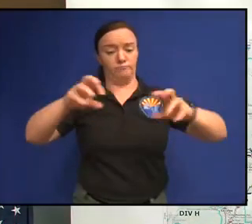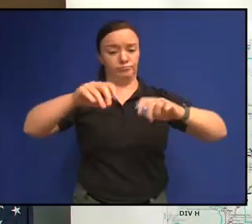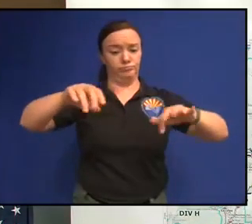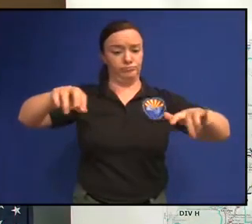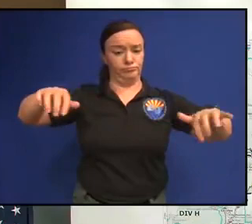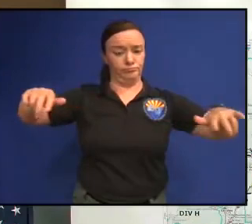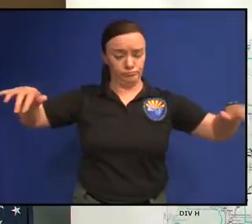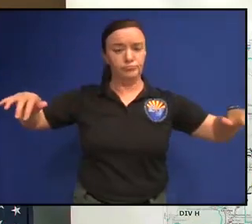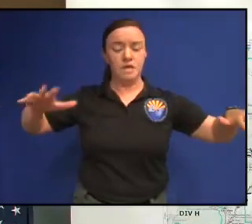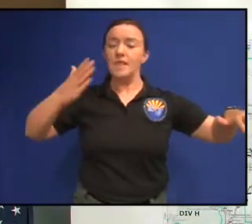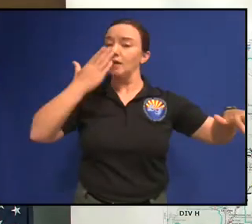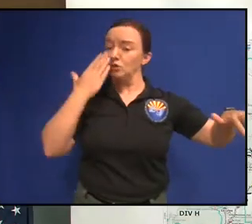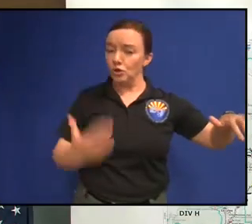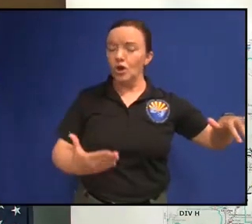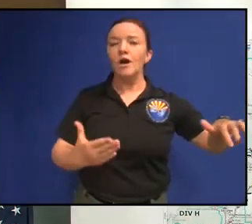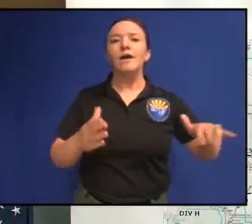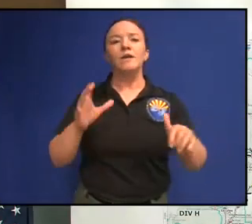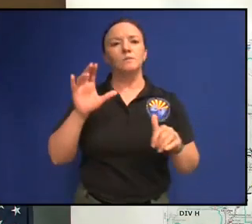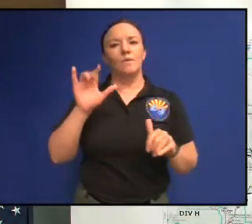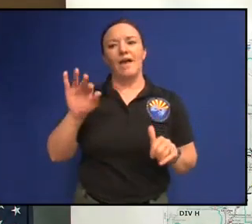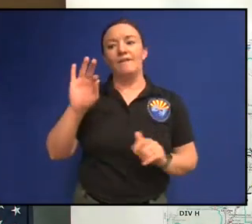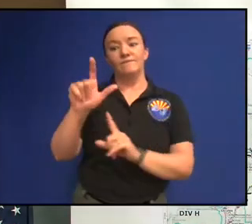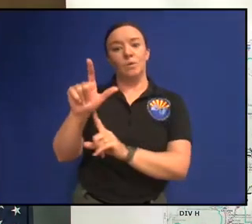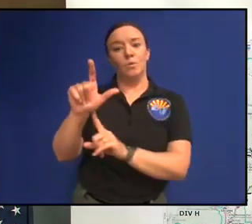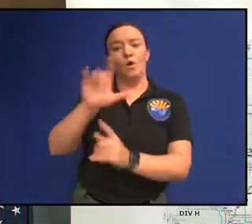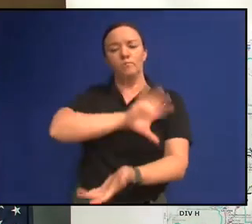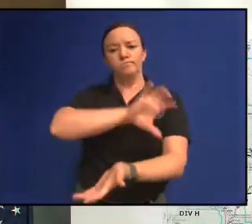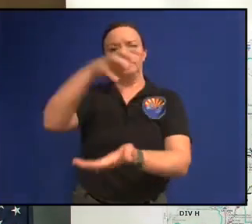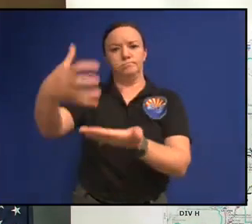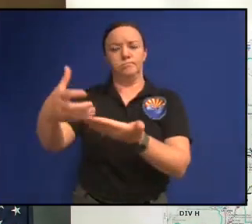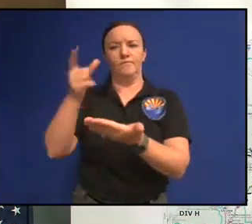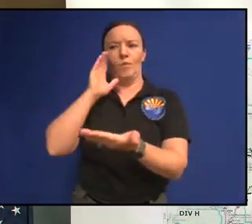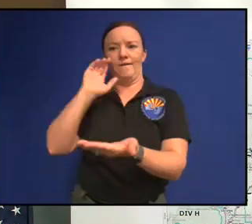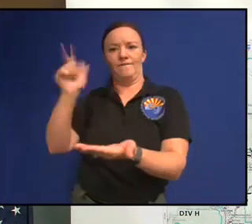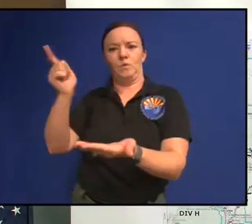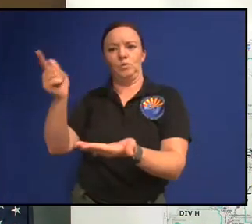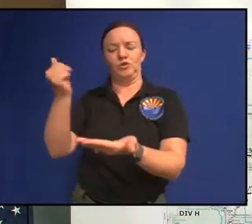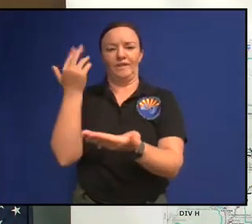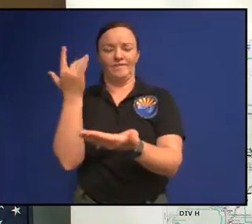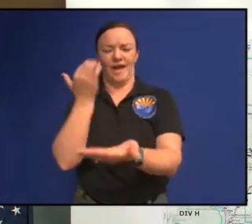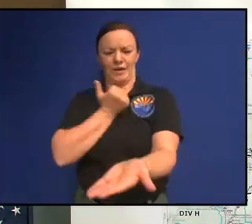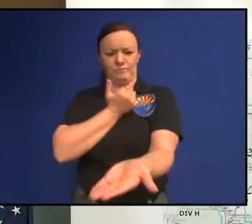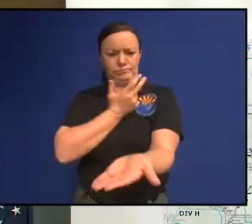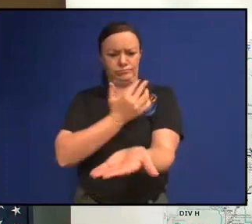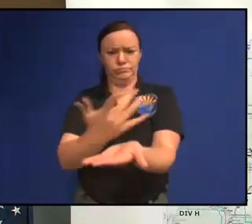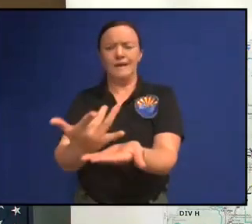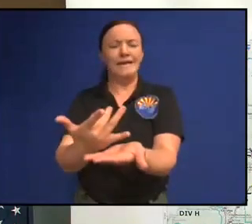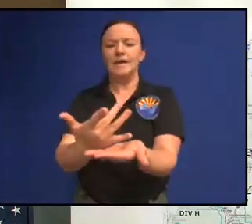POTENTIAL INCIDENTS. SO IT DOESN'T HAVE THAT -- A LARGE MASS OF FUELS JUST PILED UP READY TO CATCH ON FIRE.